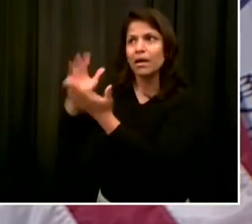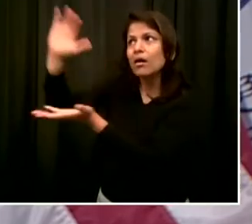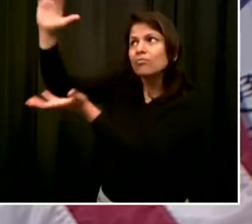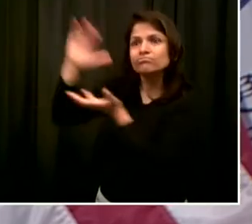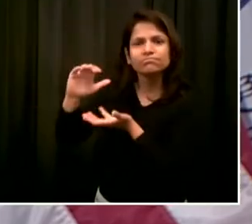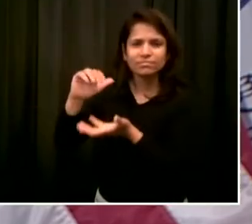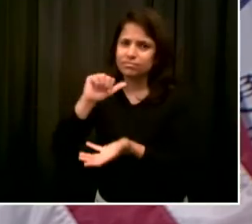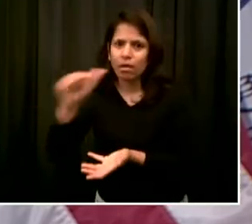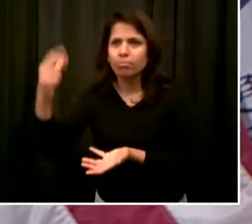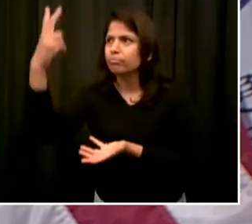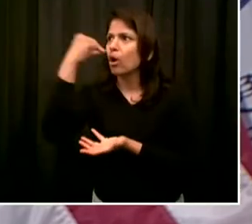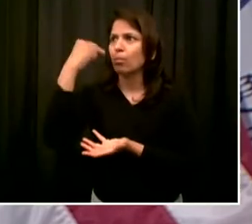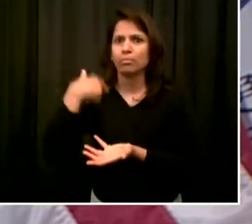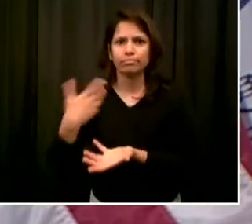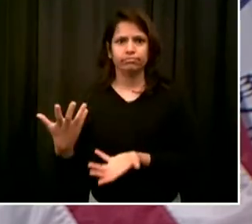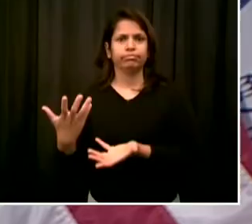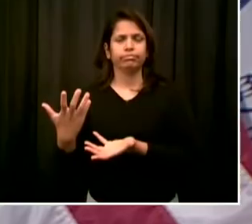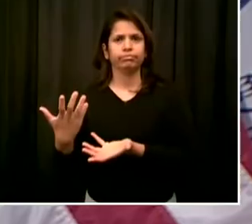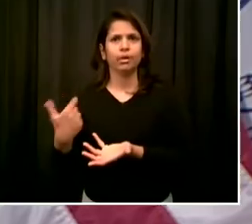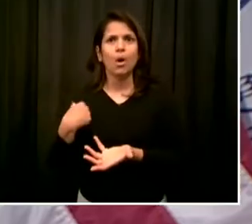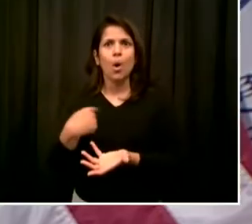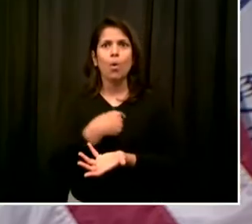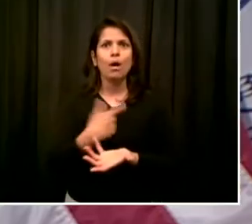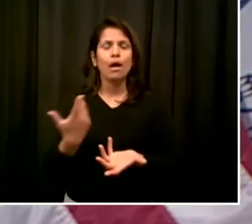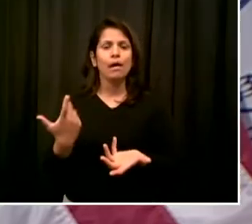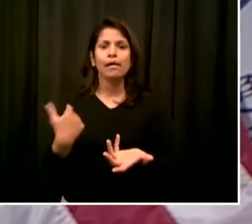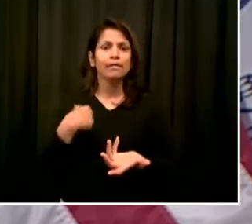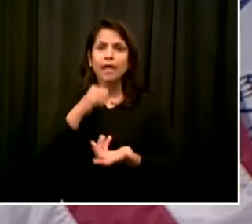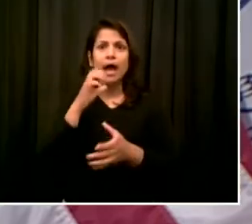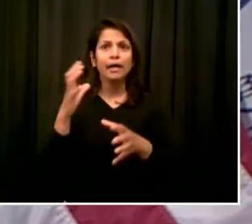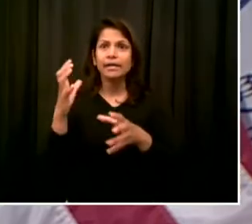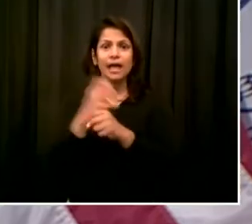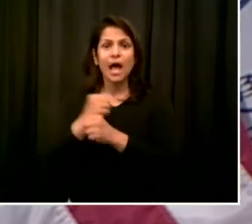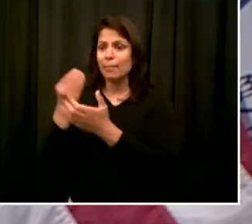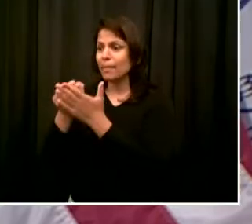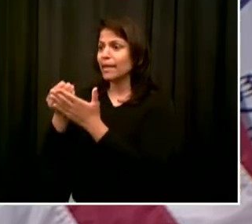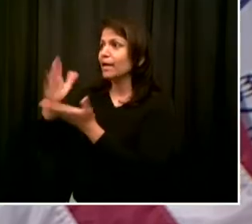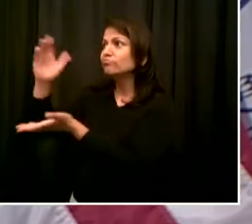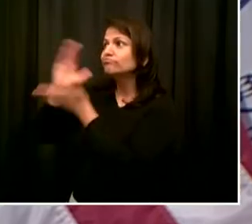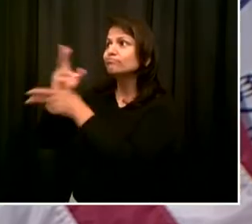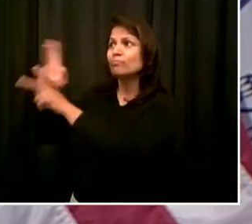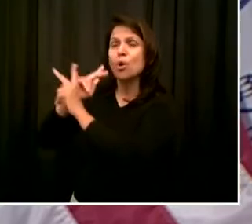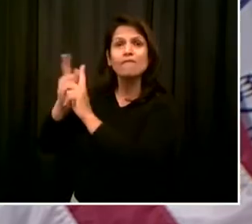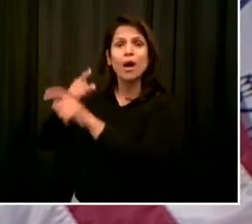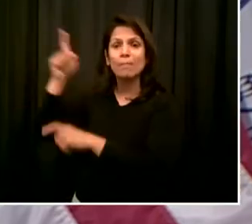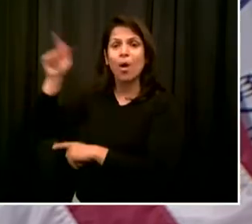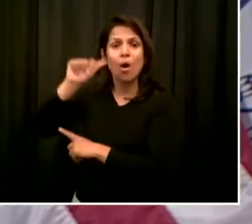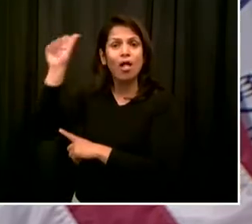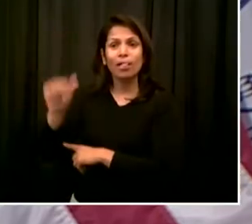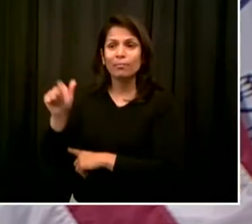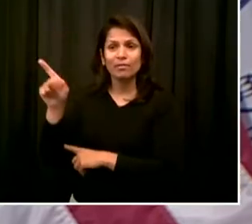WE ARE MOVING FORARWDND A I TOLD EVERYONE THAT I SPOKE TO